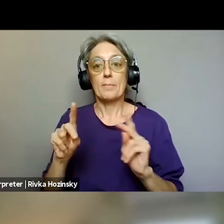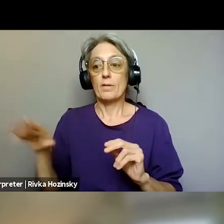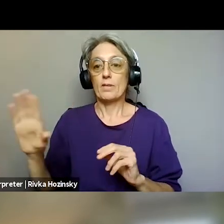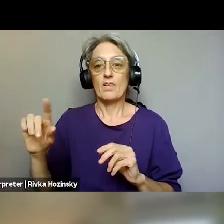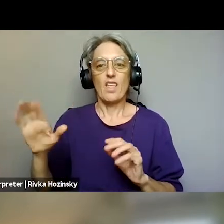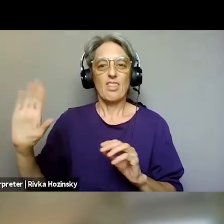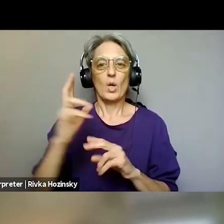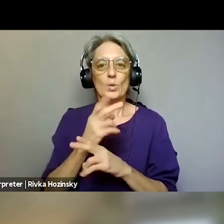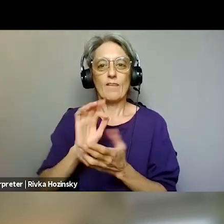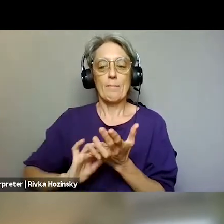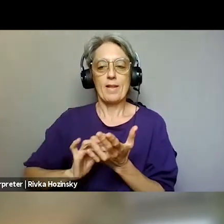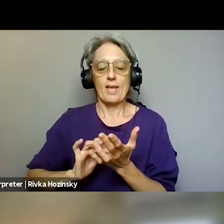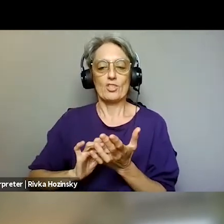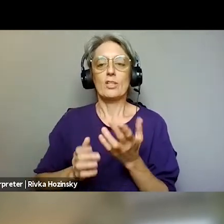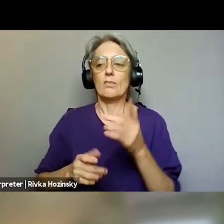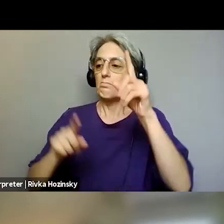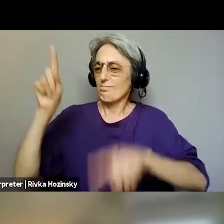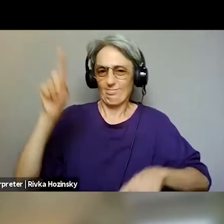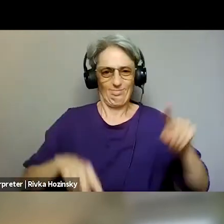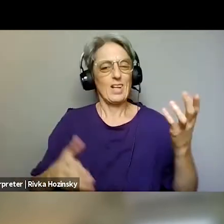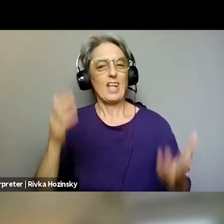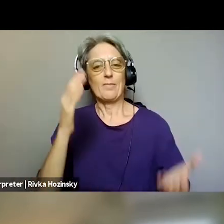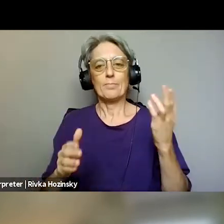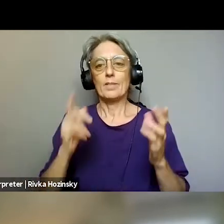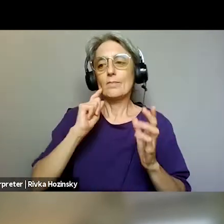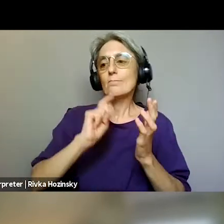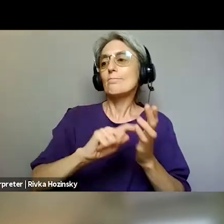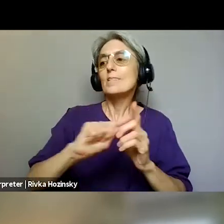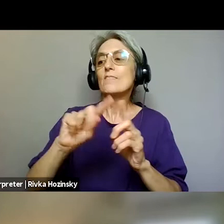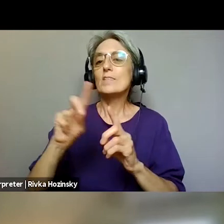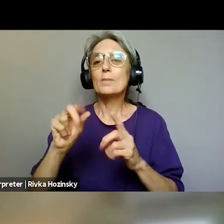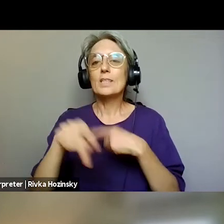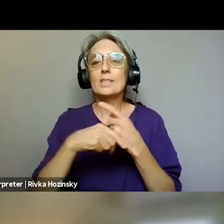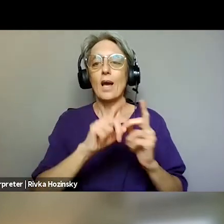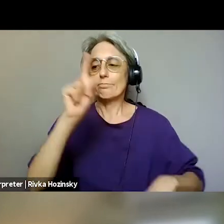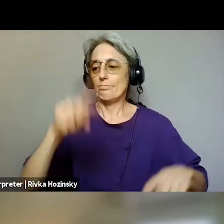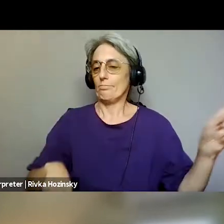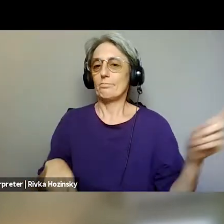there might be really big differences between disability types. I mentioned epileptic drugs